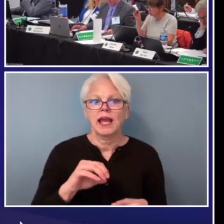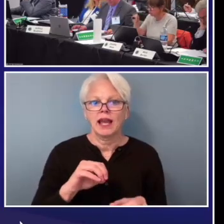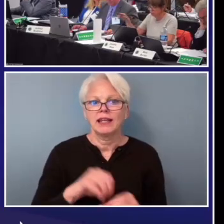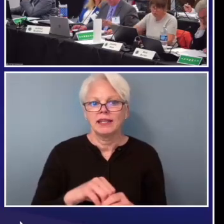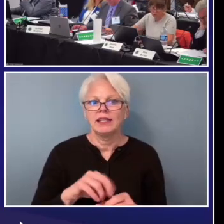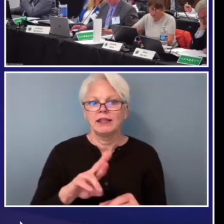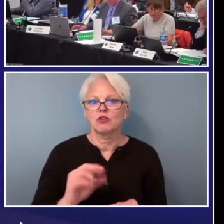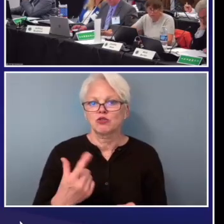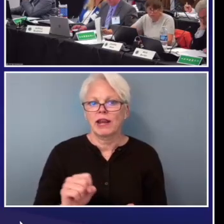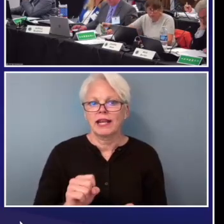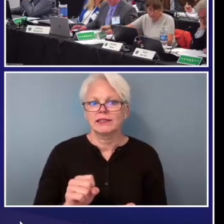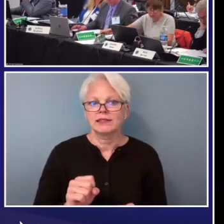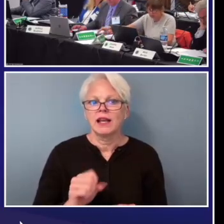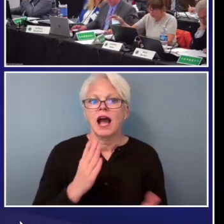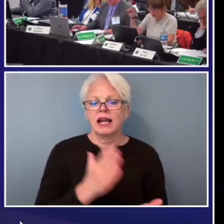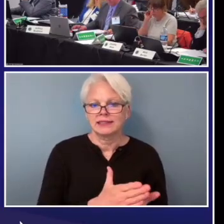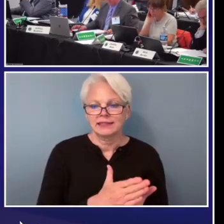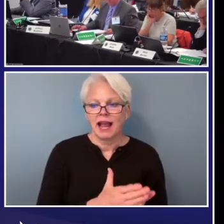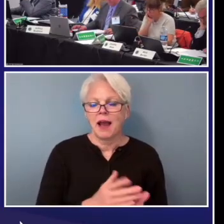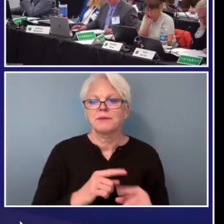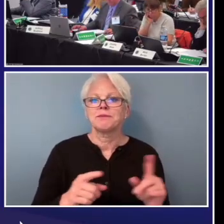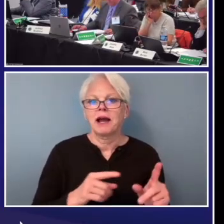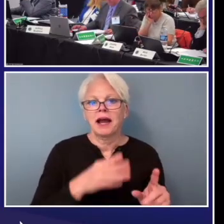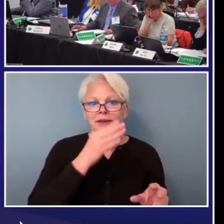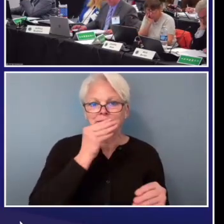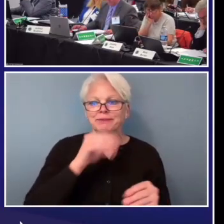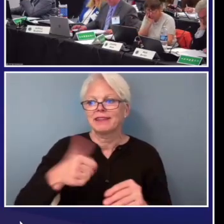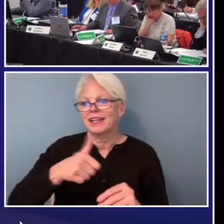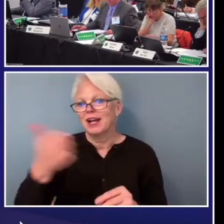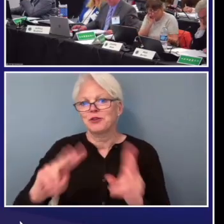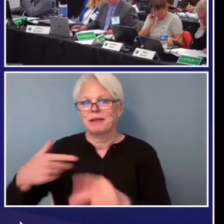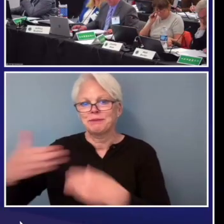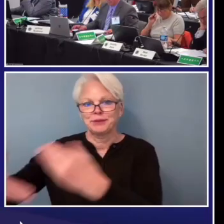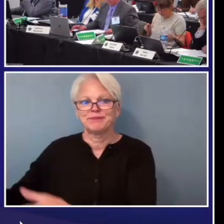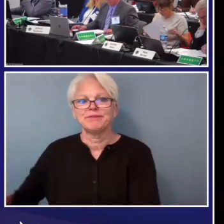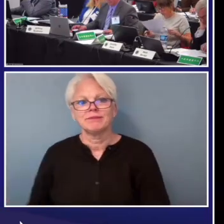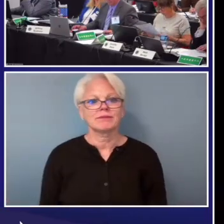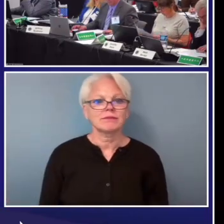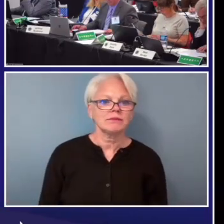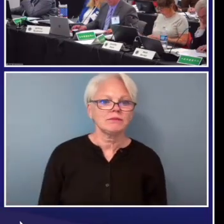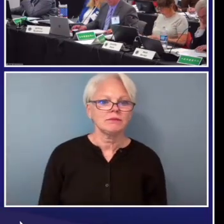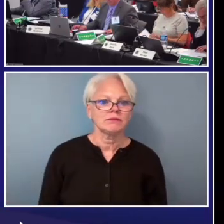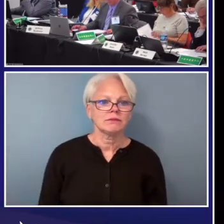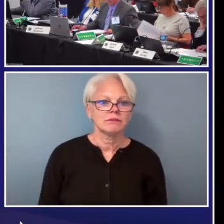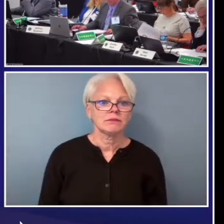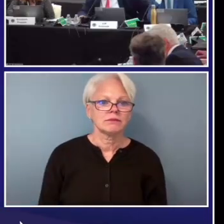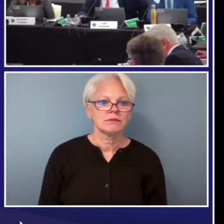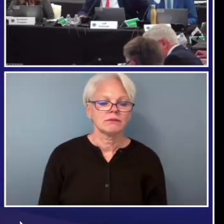I'll stop there. I do have other questions, but I can let other people. Beth, please. I just wanted to clarify for Jennifer